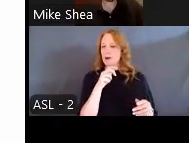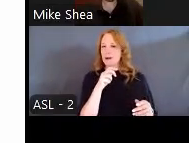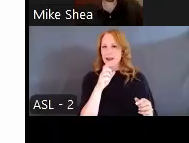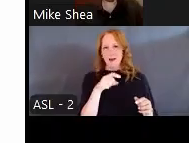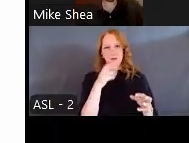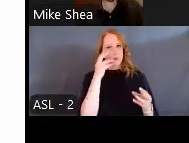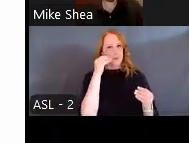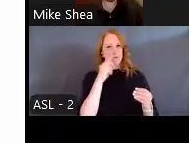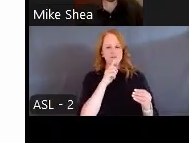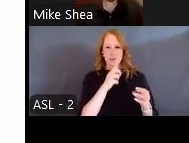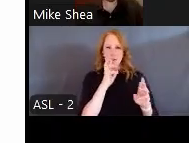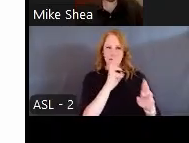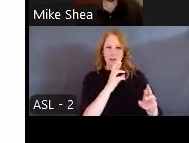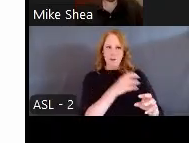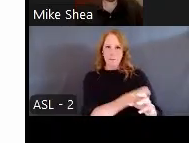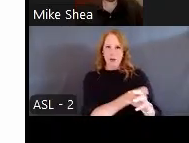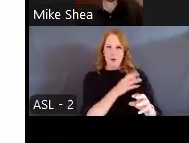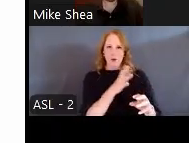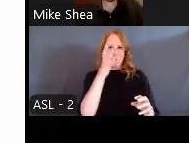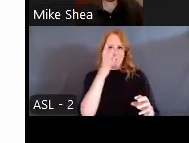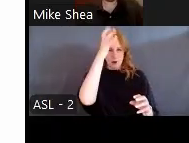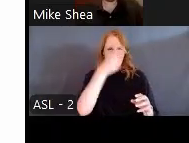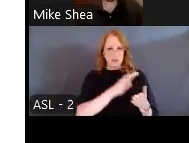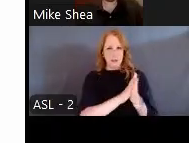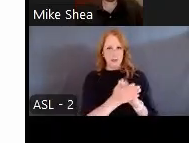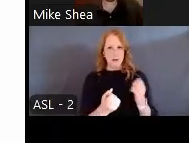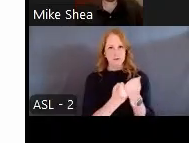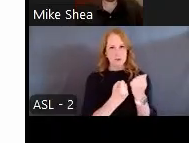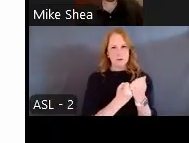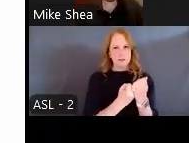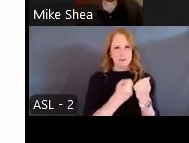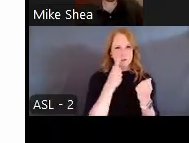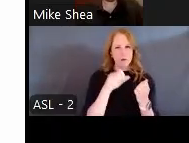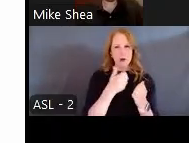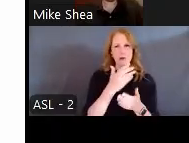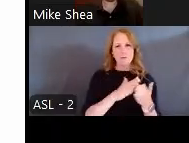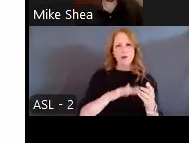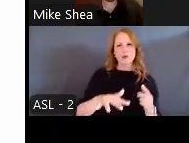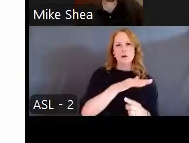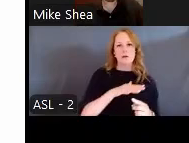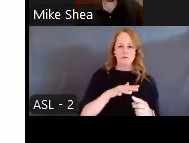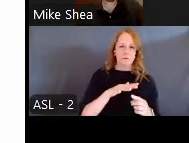because they really do become champions in their other parts of their world, their other lives,